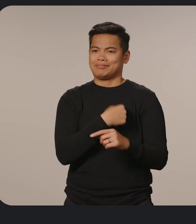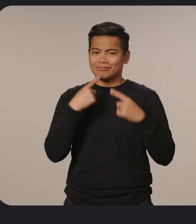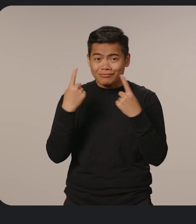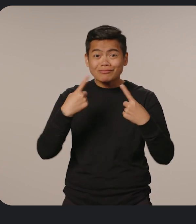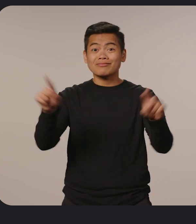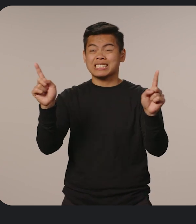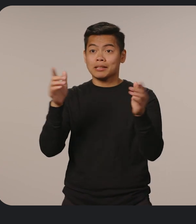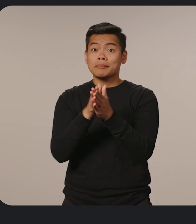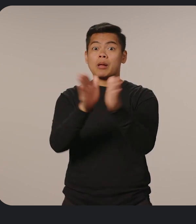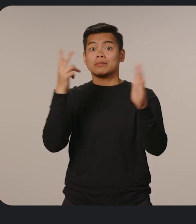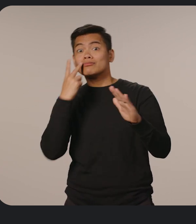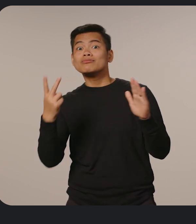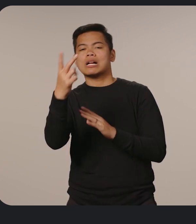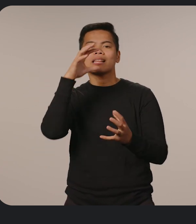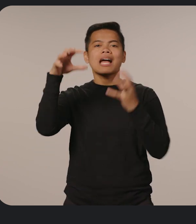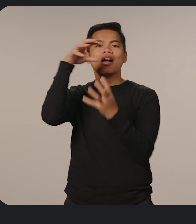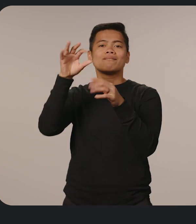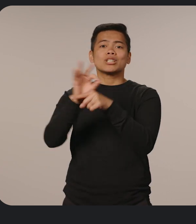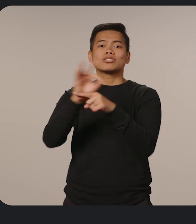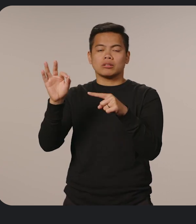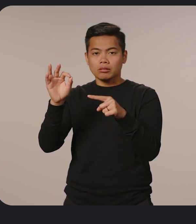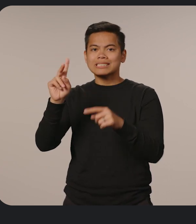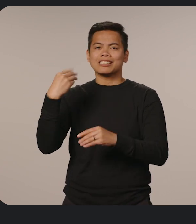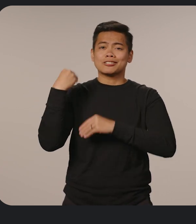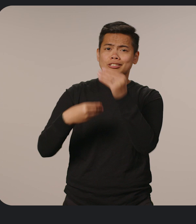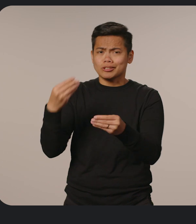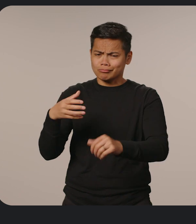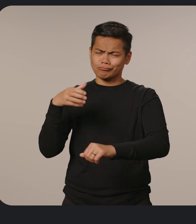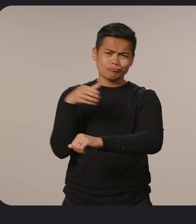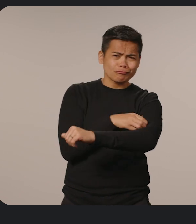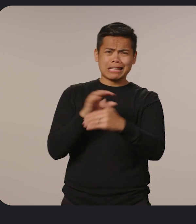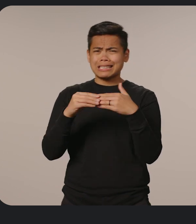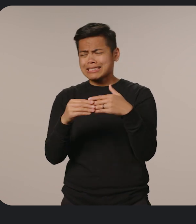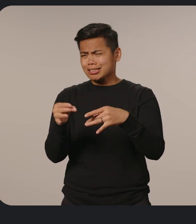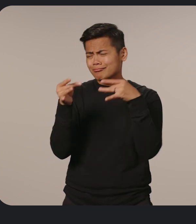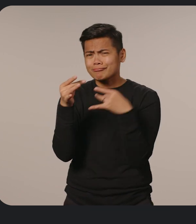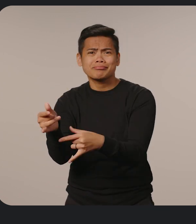preview of cloud function's second generation a more flexible powerful and